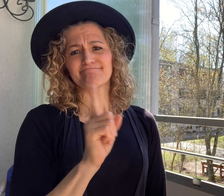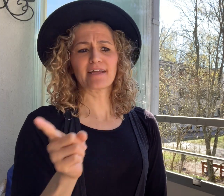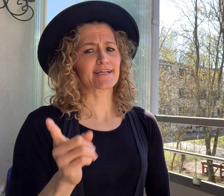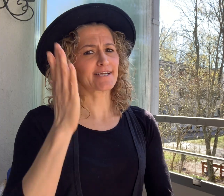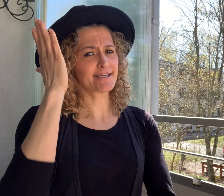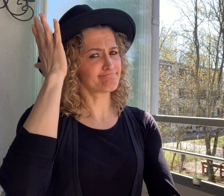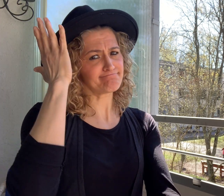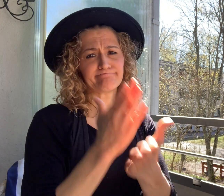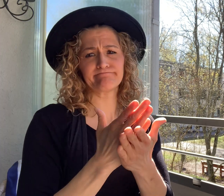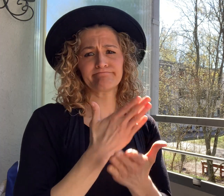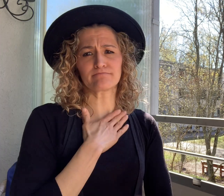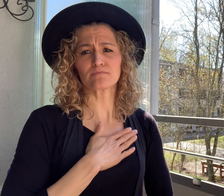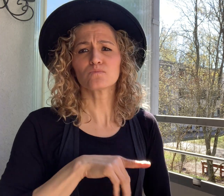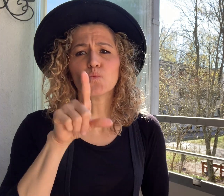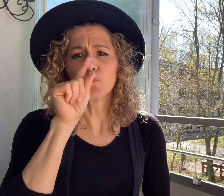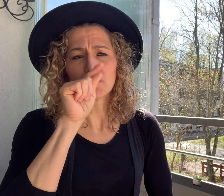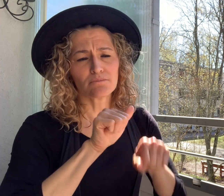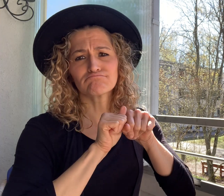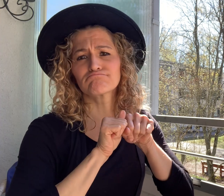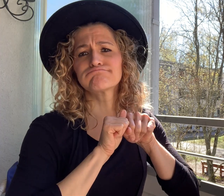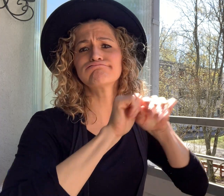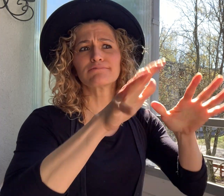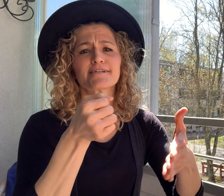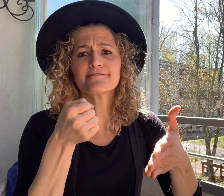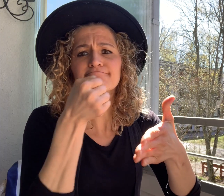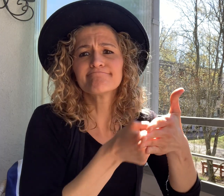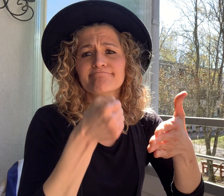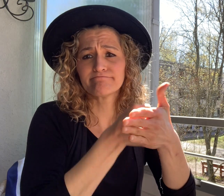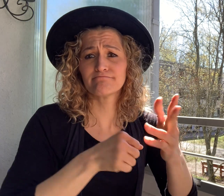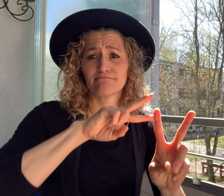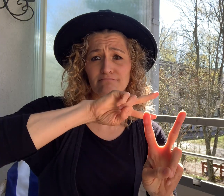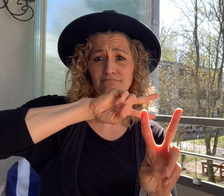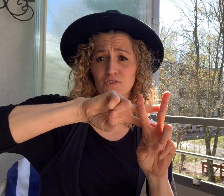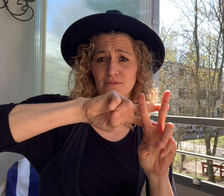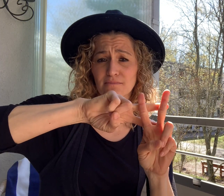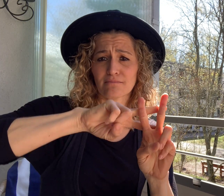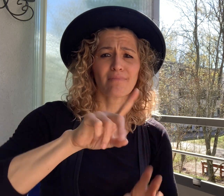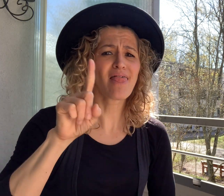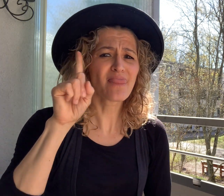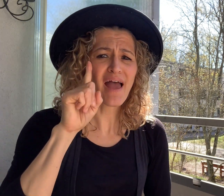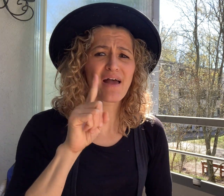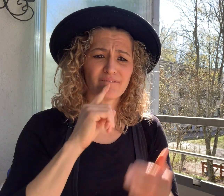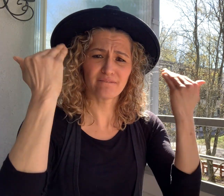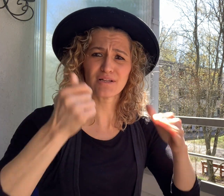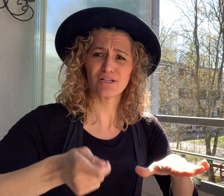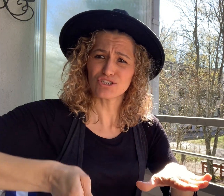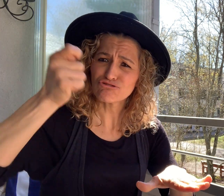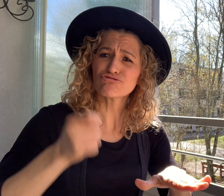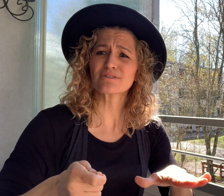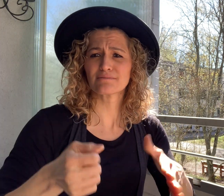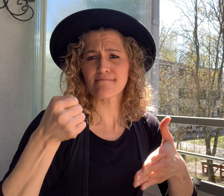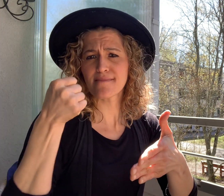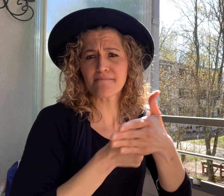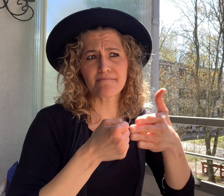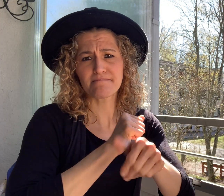launched a Twitter #DeafJusticeCampaign hashtag campaign